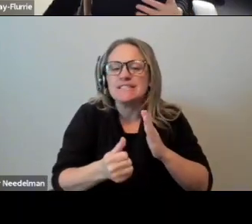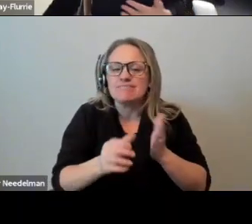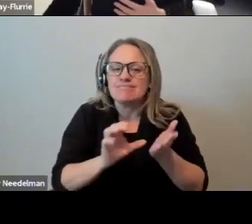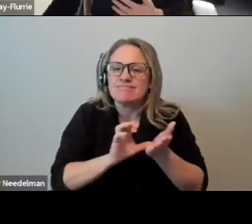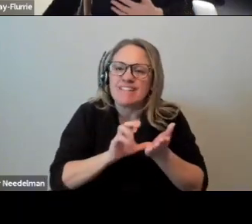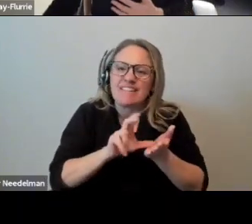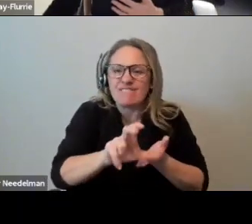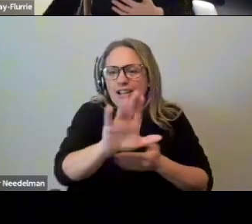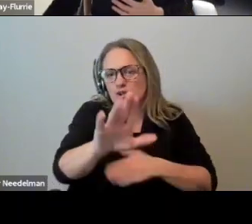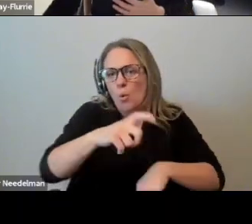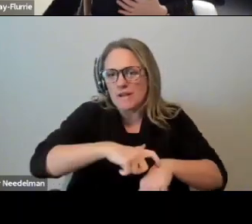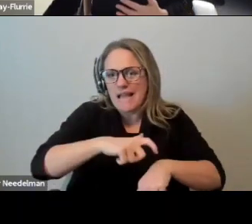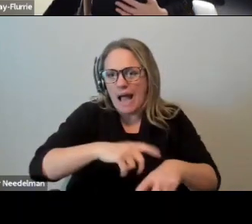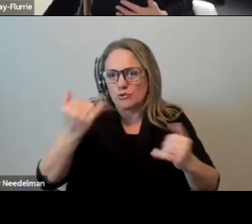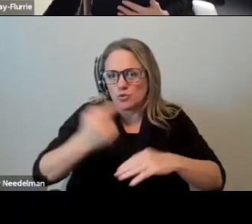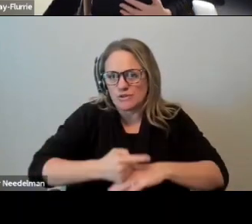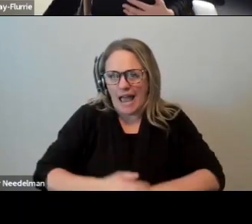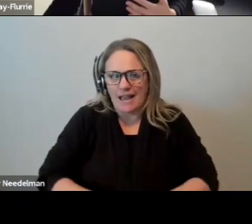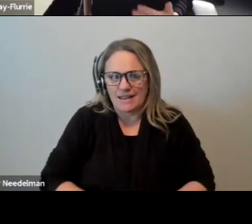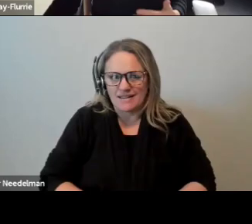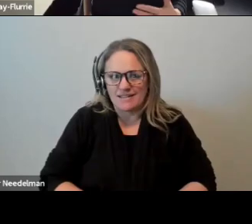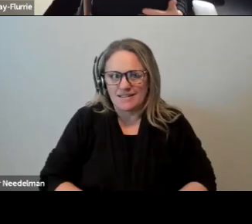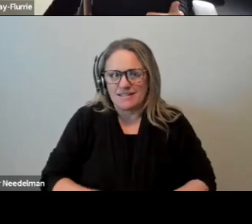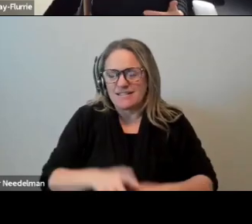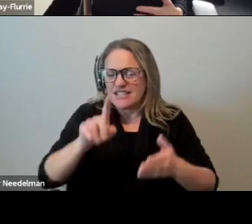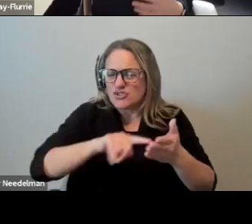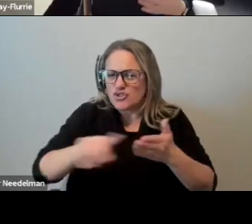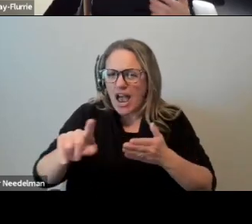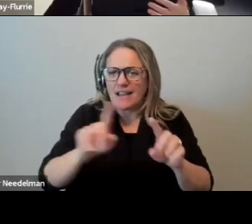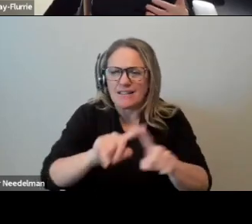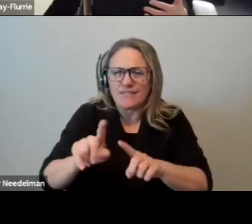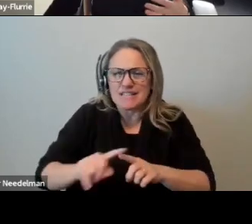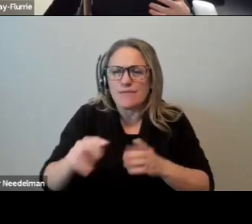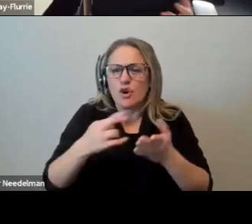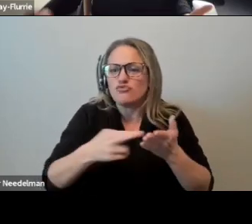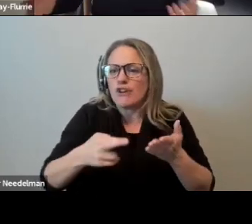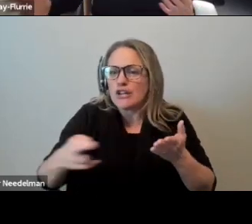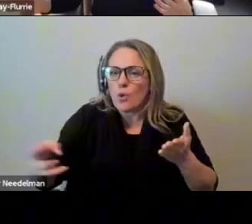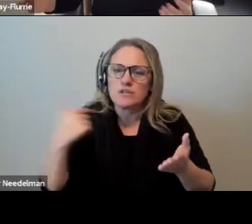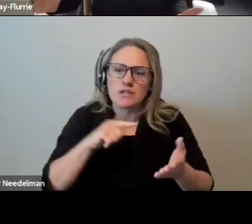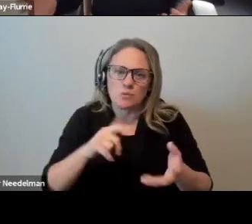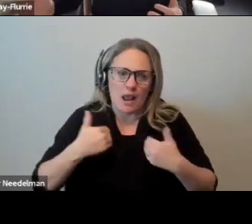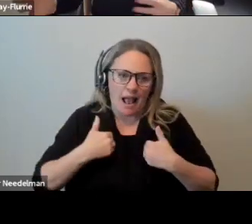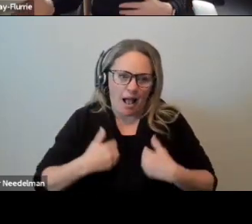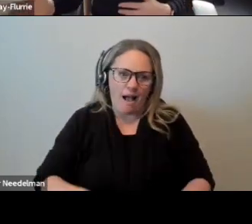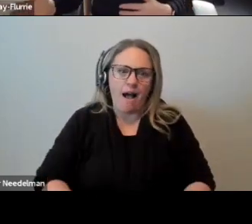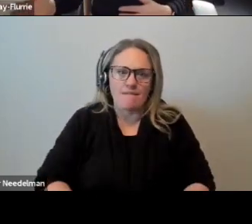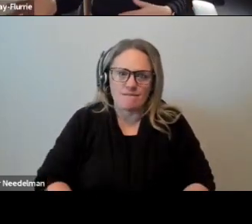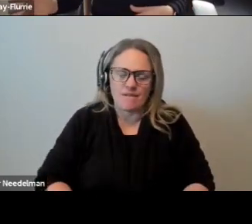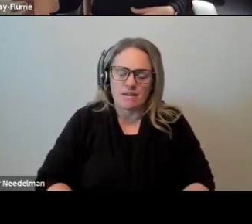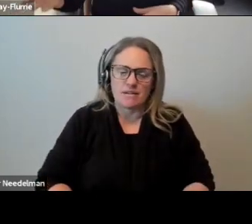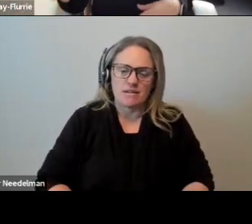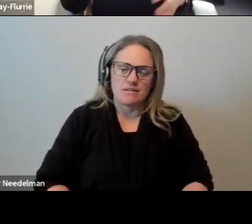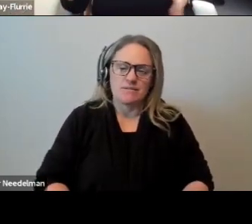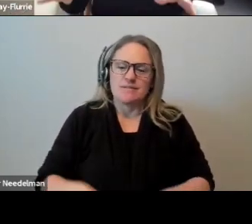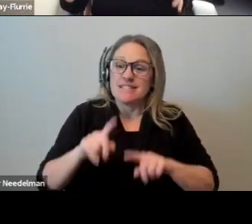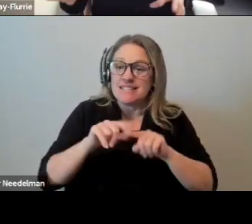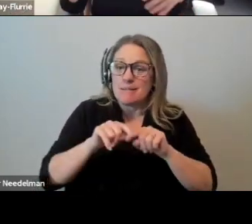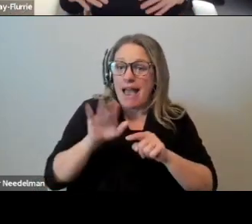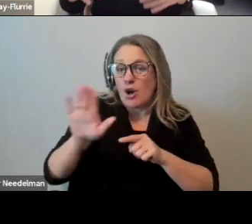and also check out some of the many resources that we have - playbooks, depending on the industry that you are in - as we continue